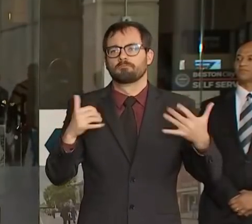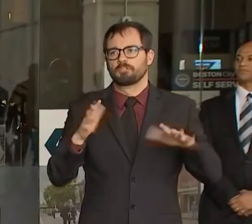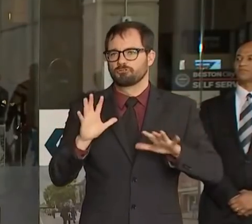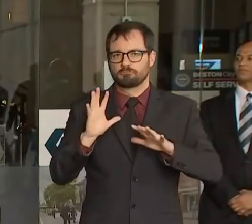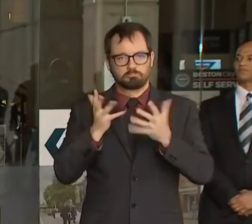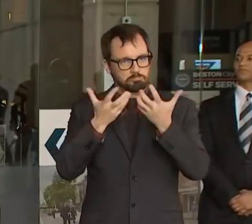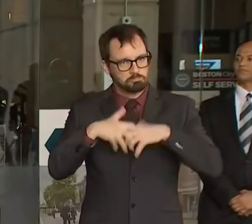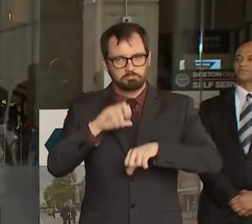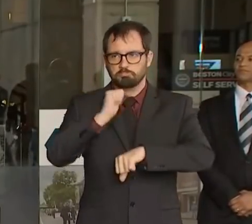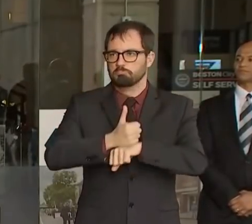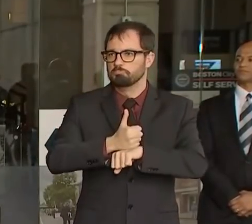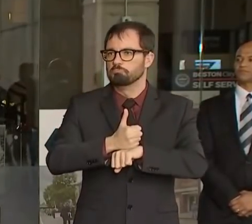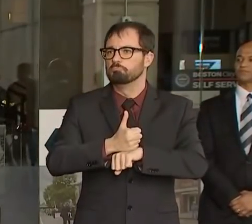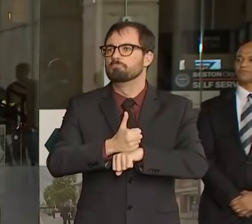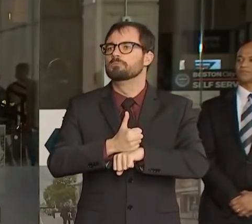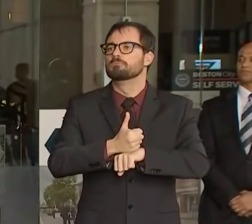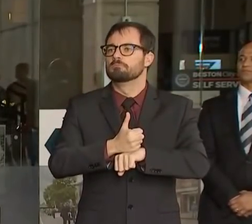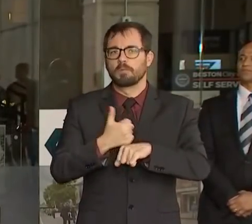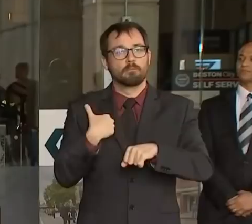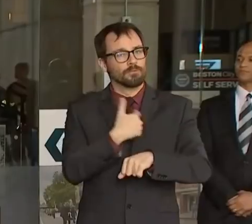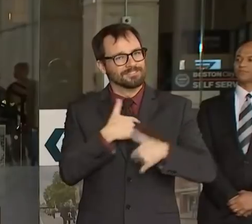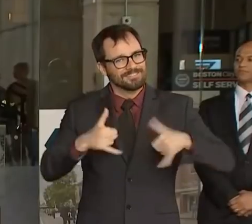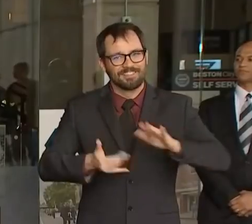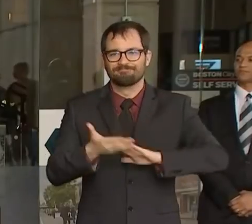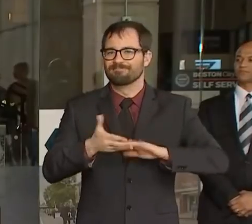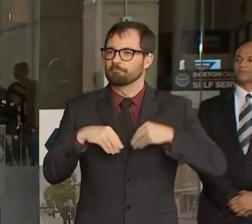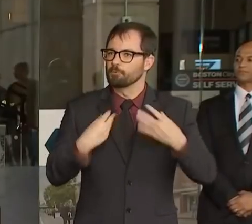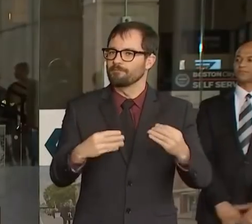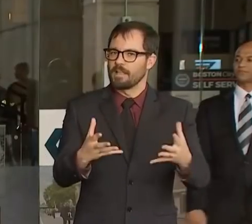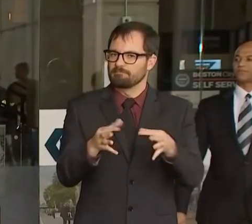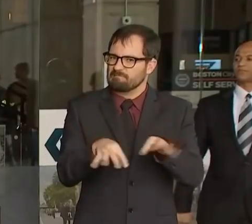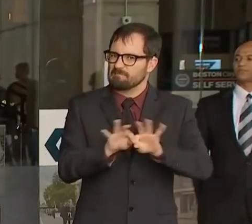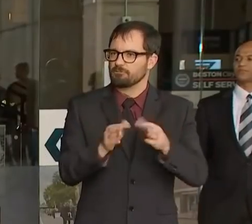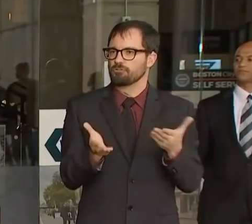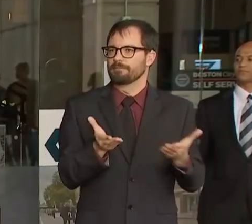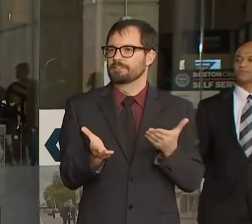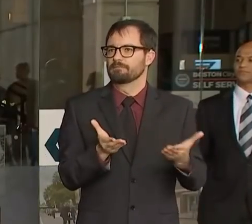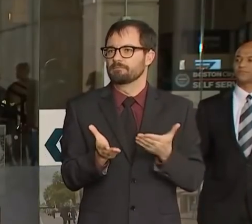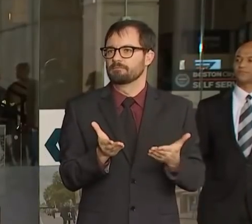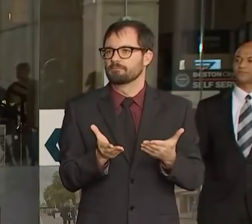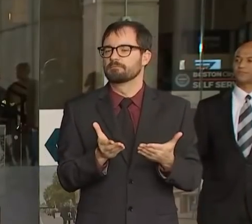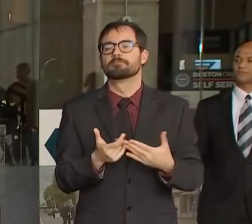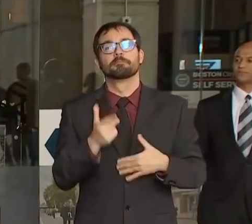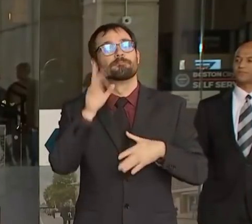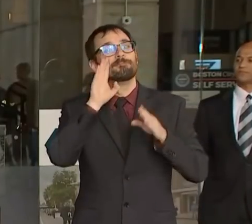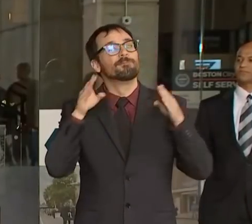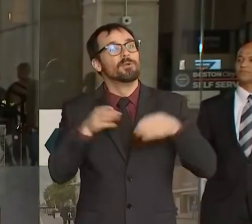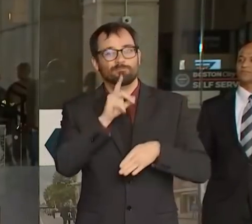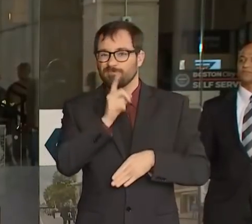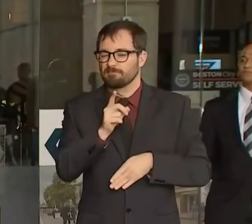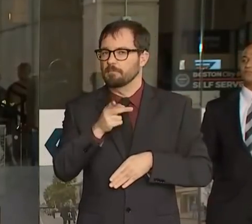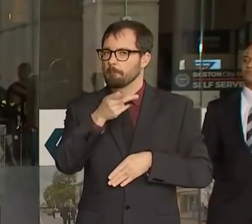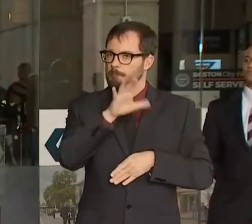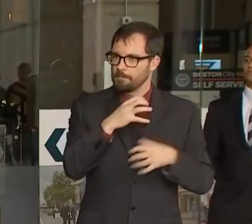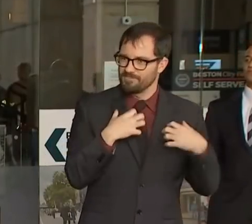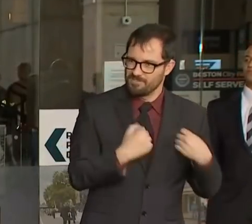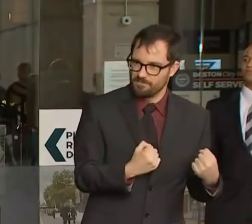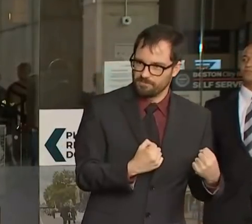OUR PLAN FOR MODIFIED HOURS AND WORKING FOR HOME AS CITY HALL AND CITY BUILDINGS IS IN PLACE. CITY HALL REMAINS OPEN FOR CRITICAL SERVICES. PUBLIC SAFETY, PUBLIC HEALTH OUR PRIORITIES.